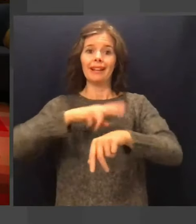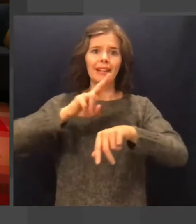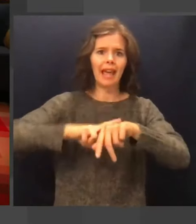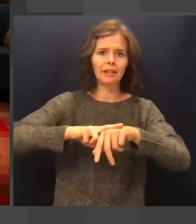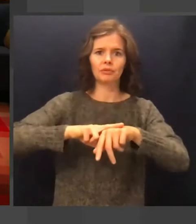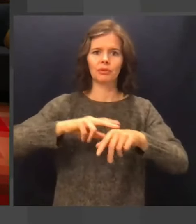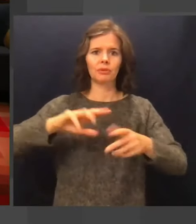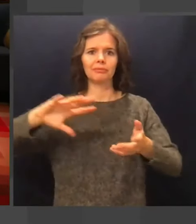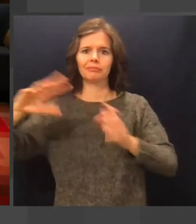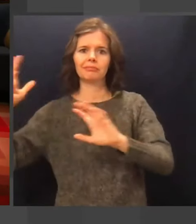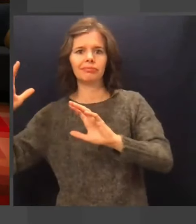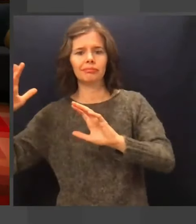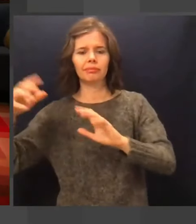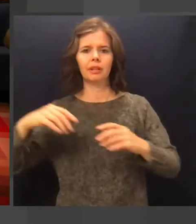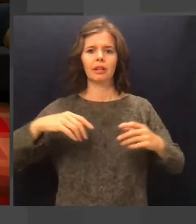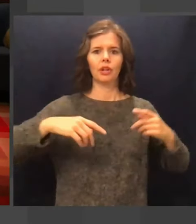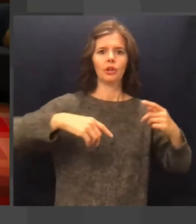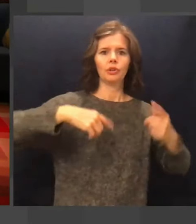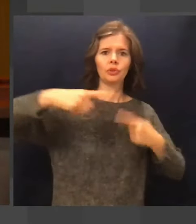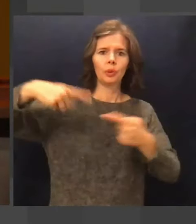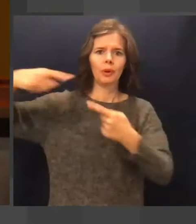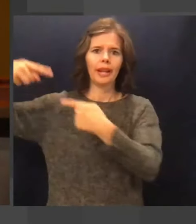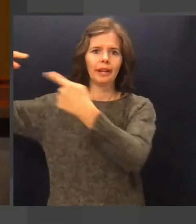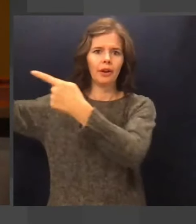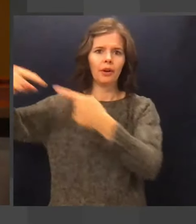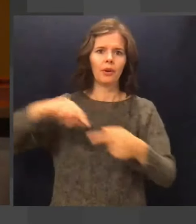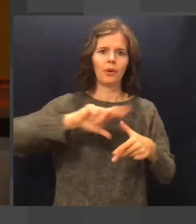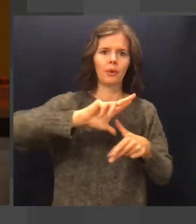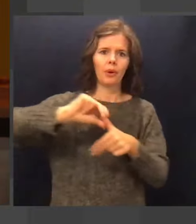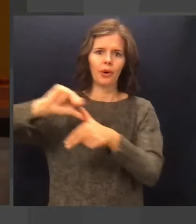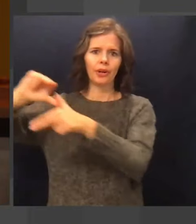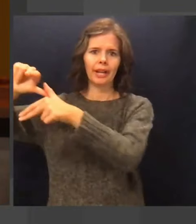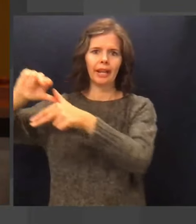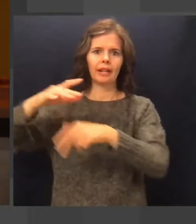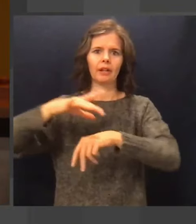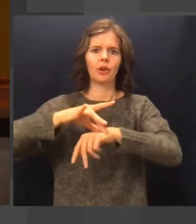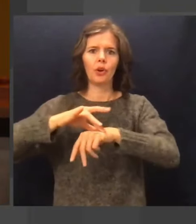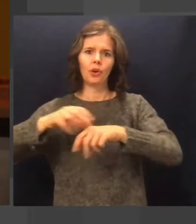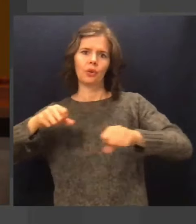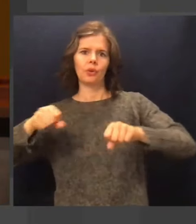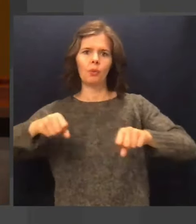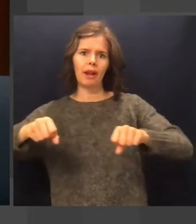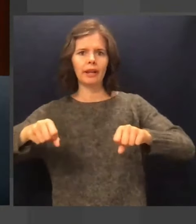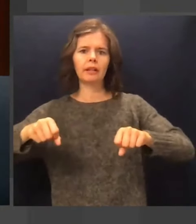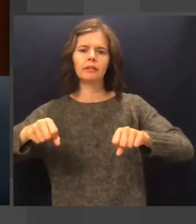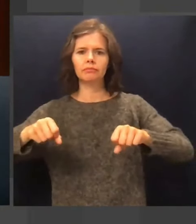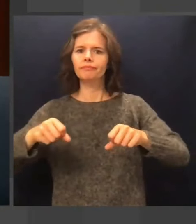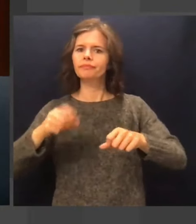EARTHQUAKE OR TORNADO WOULD DESTROY SOMETHING THAT YOU'VE SPENT HOURS BUILDING.